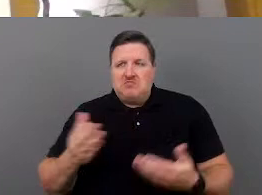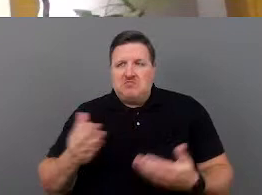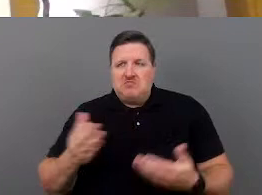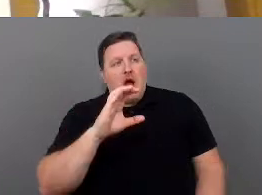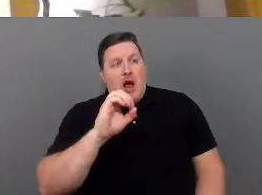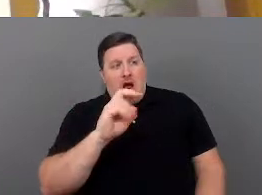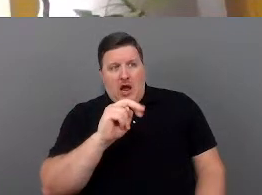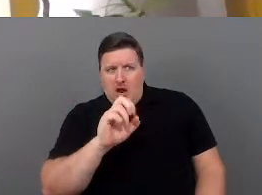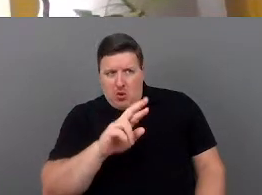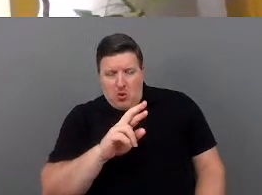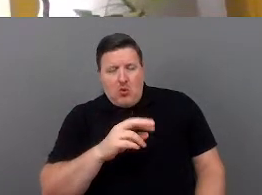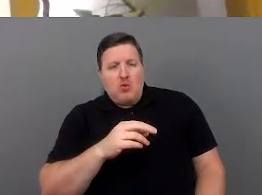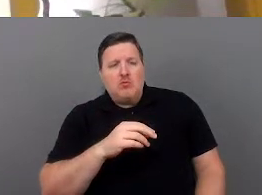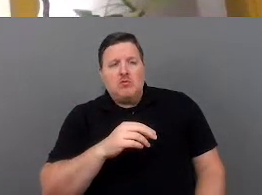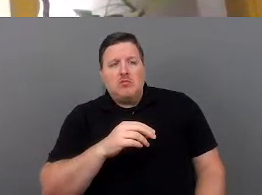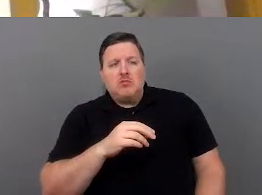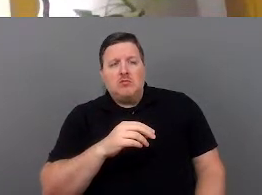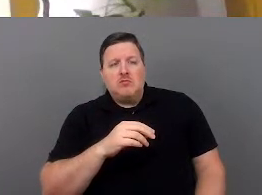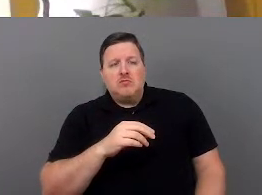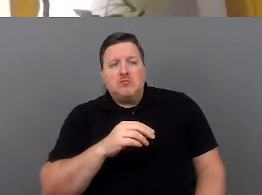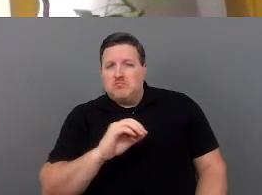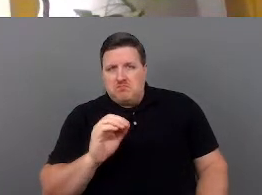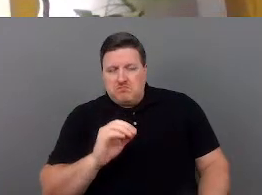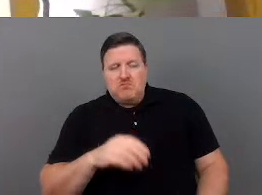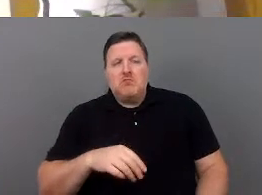VICE PRESIDENT JENKINS. ≫ COUNCIL VICE PRESIDENT HERE.